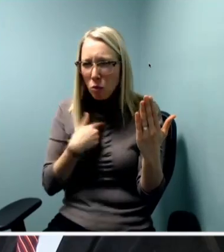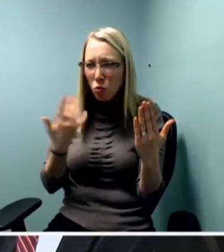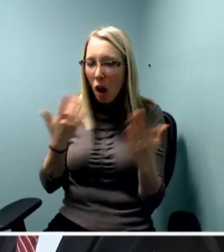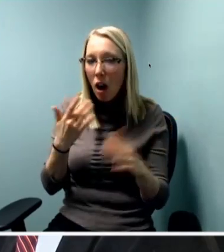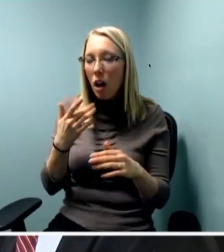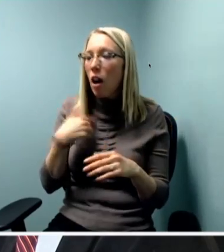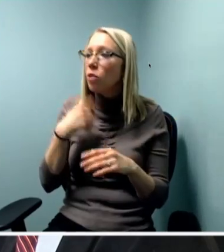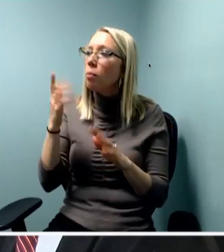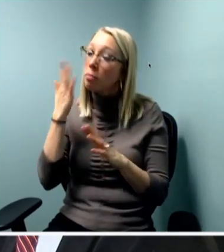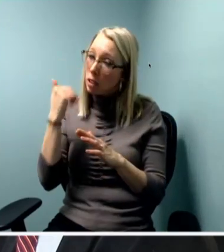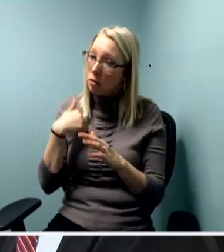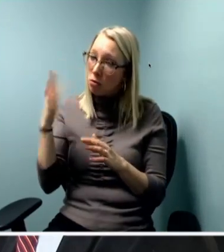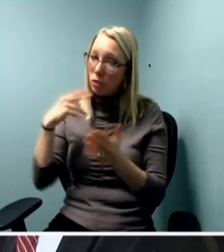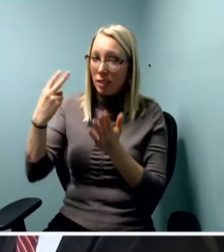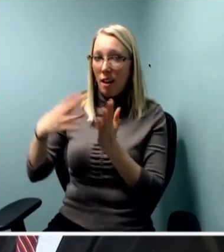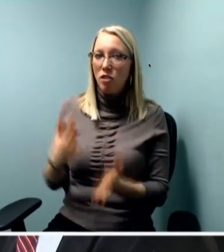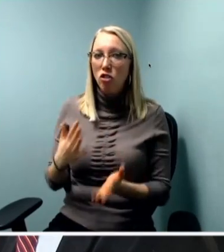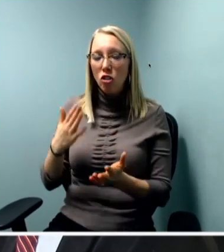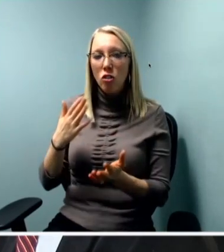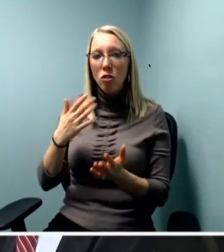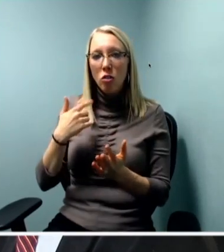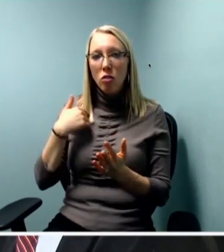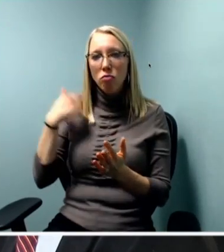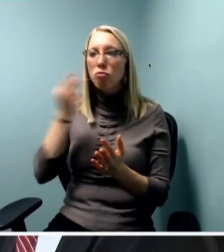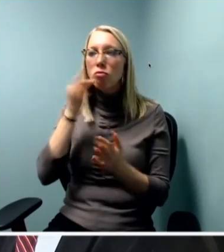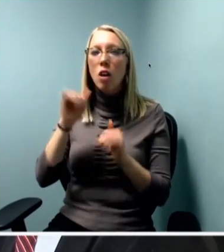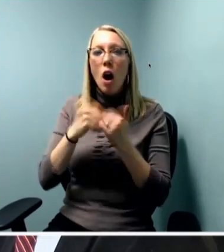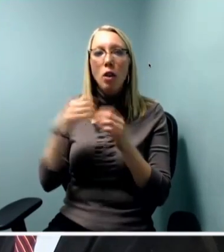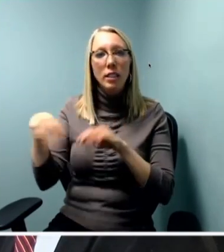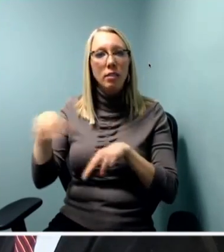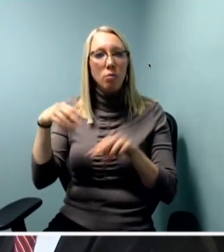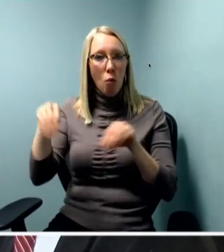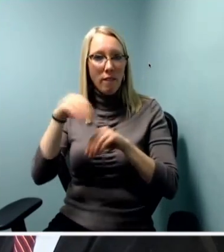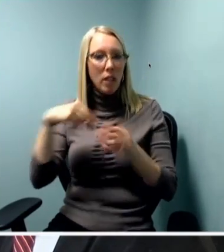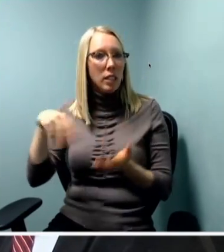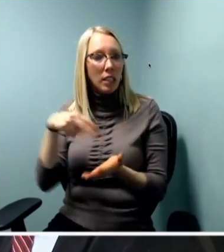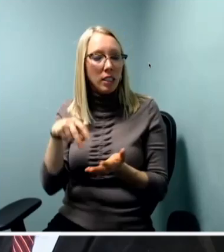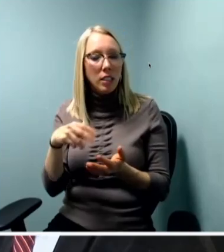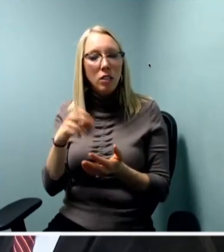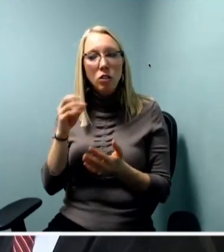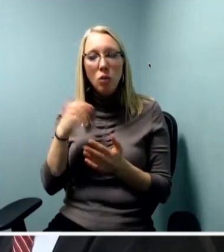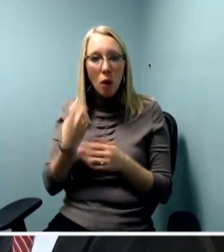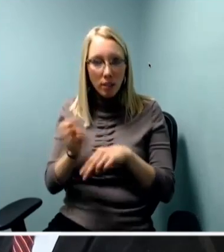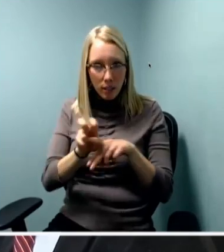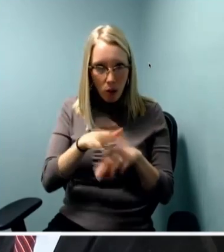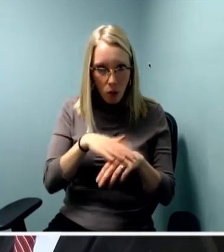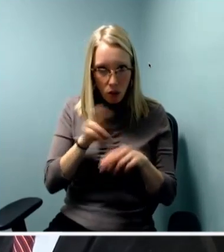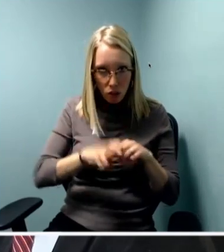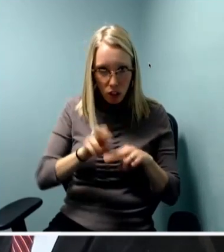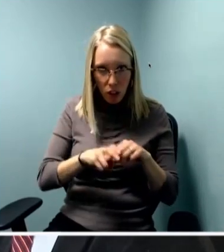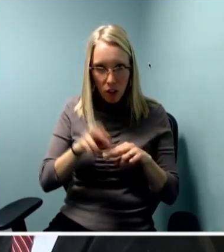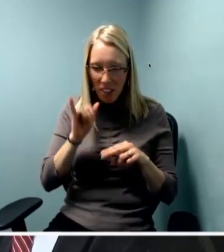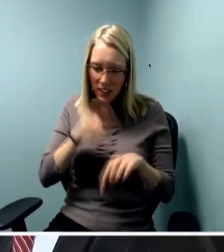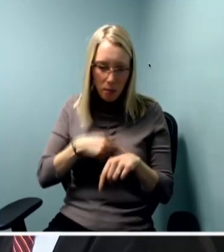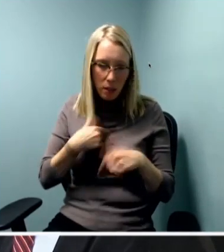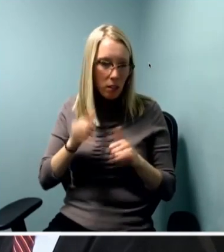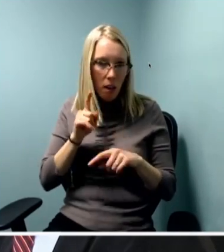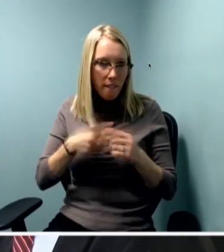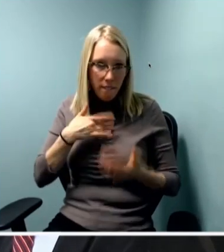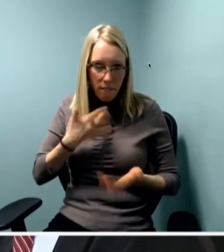and moved me into the chair, I have still not-- I have no relationship to the ground, but I thought, "Well, somehow my body seems like it can hold itself up."